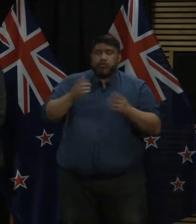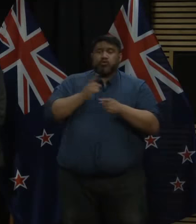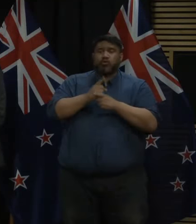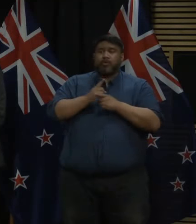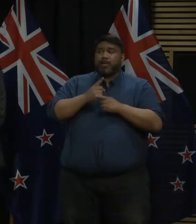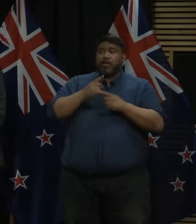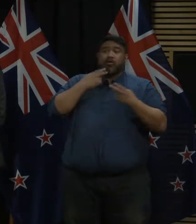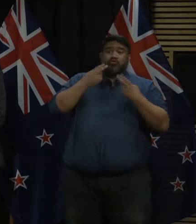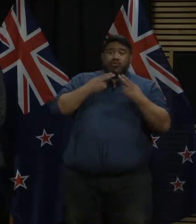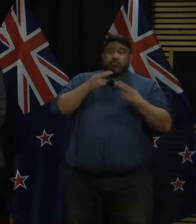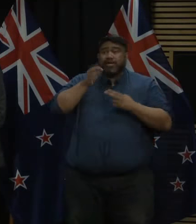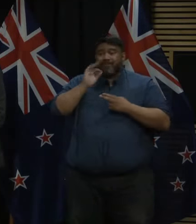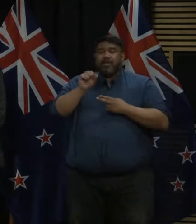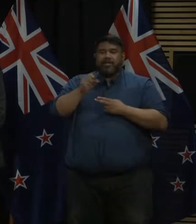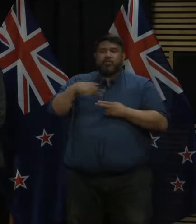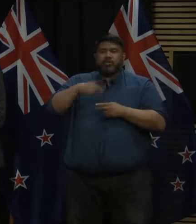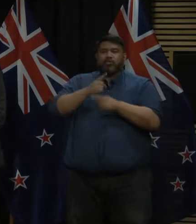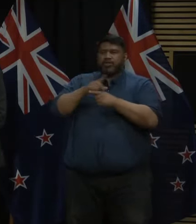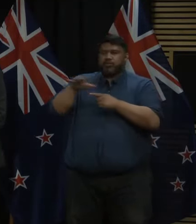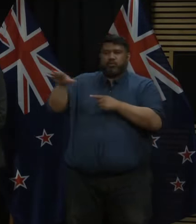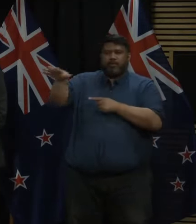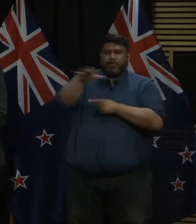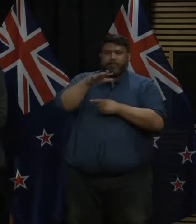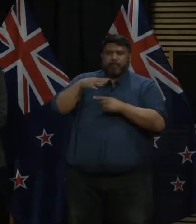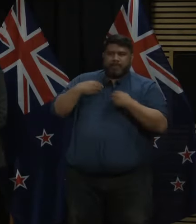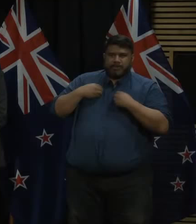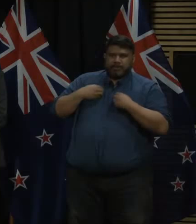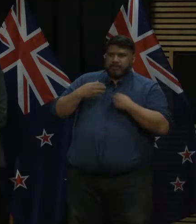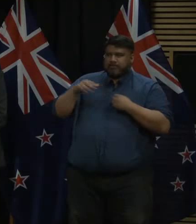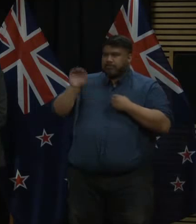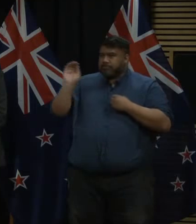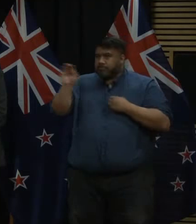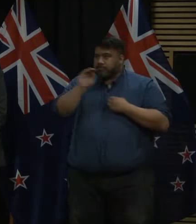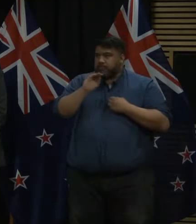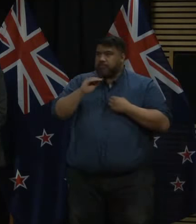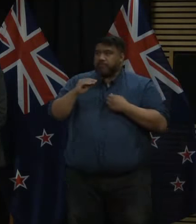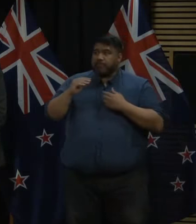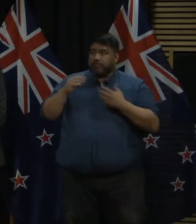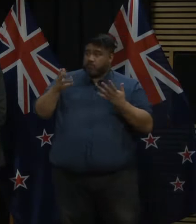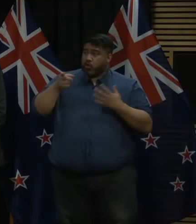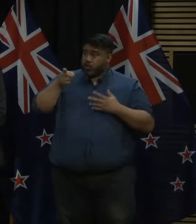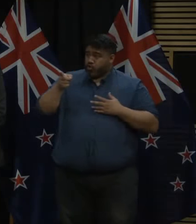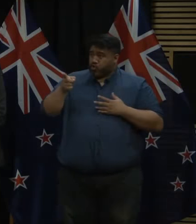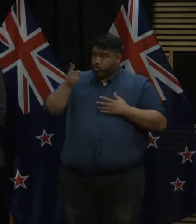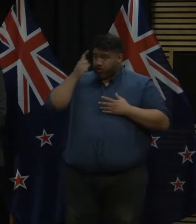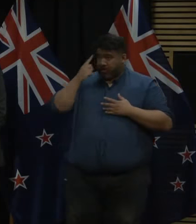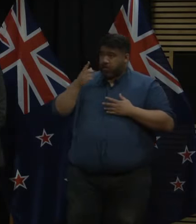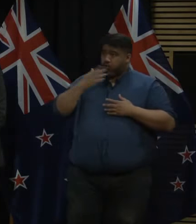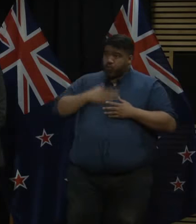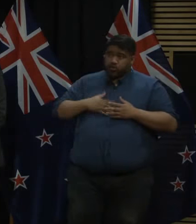the groupings of -- alert levels, low risk versus high